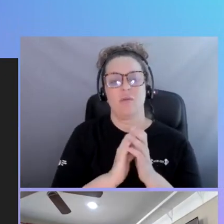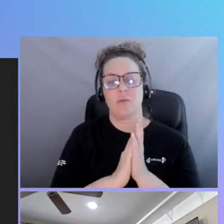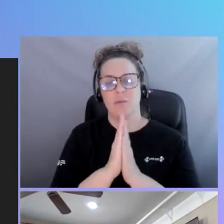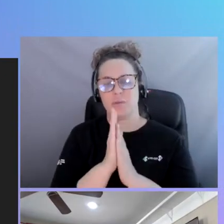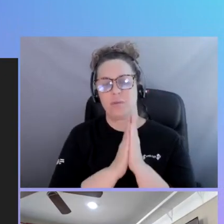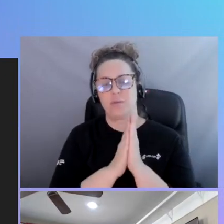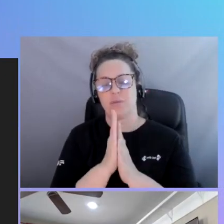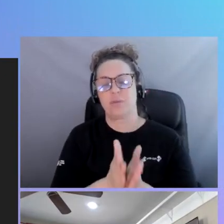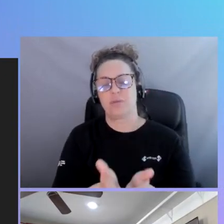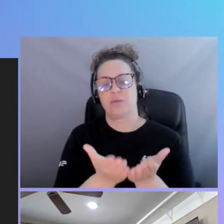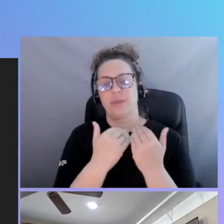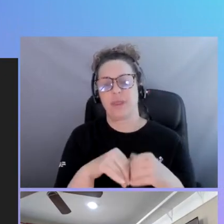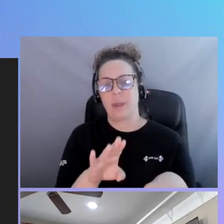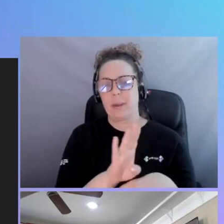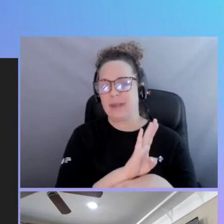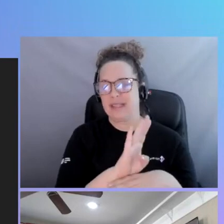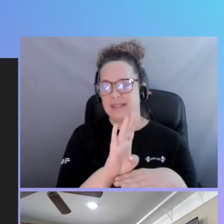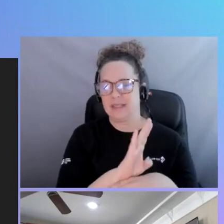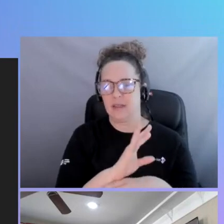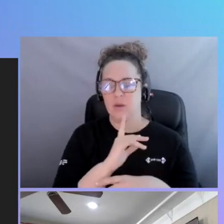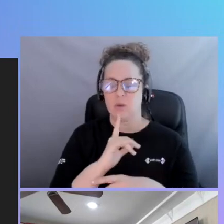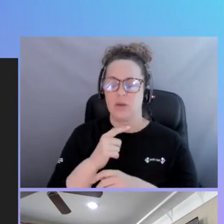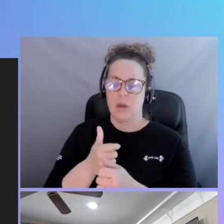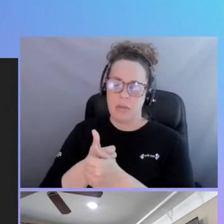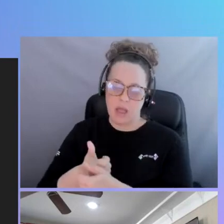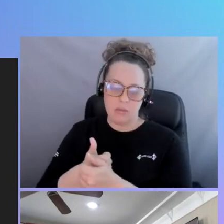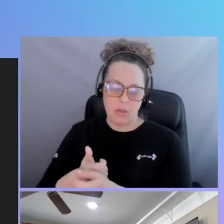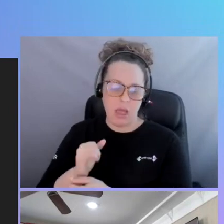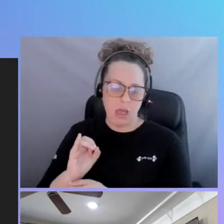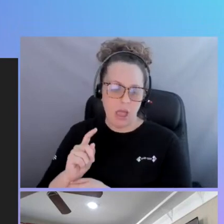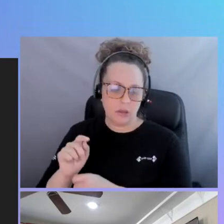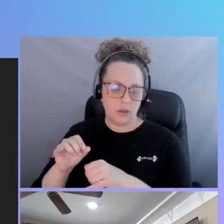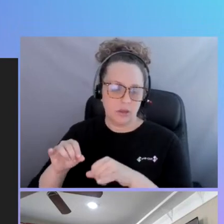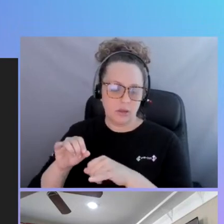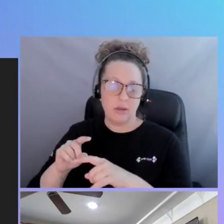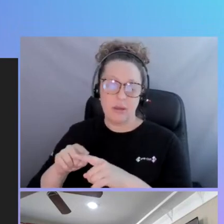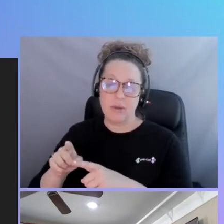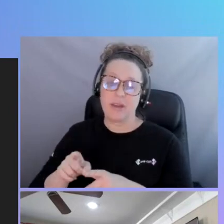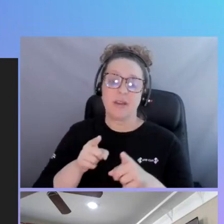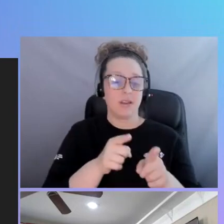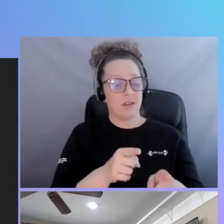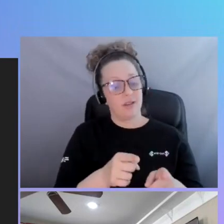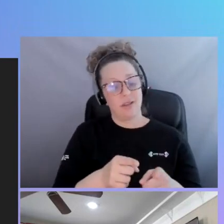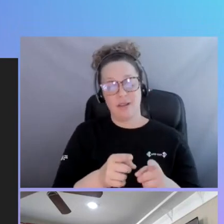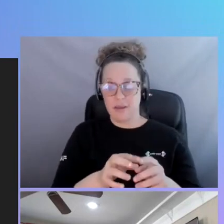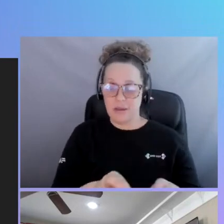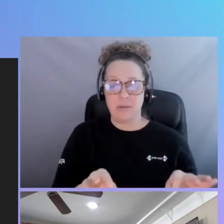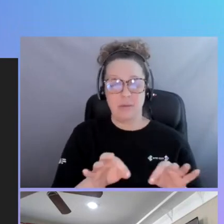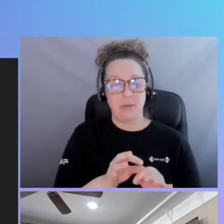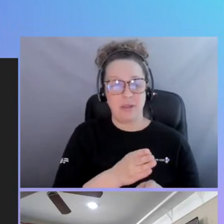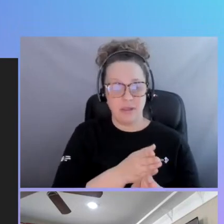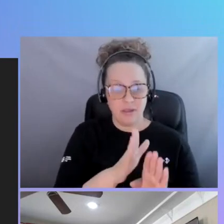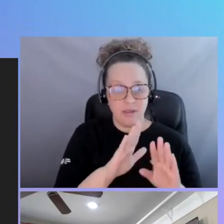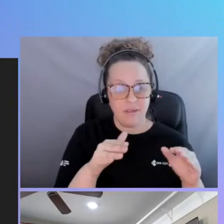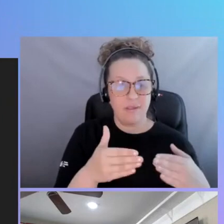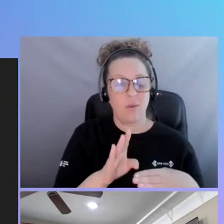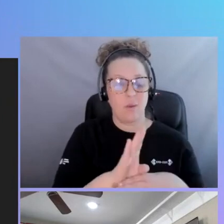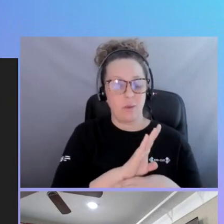it all day long and compliance. But at the end of the day, one of your main jobs, too is to make the business understand how